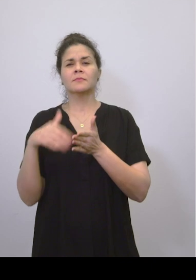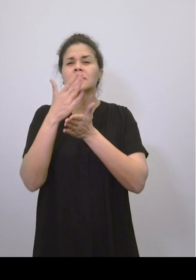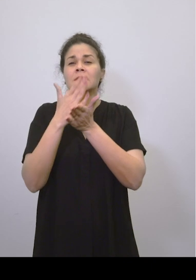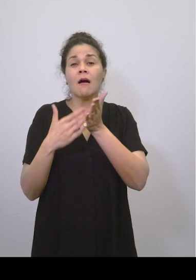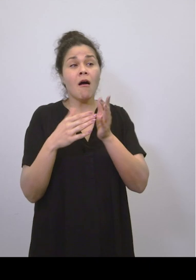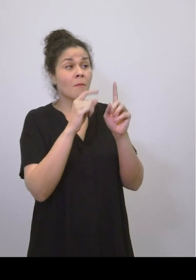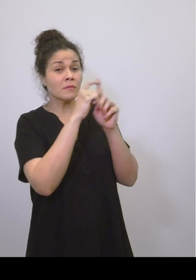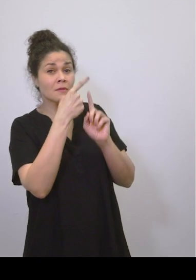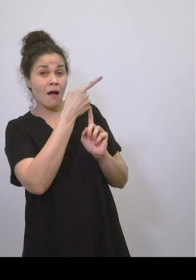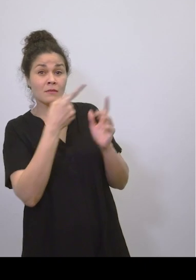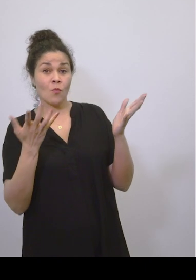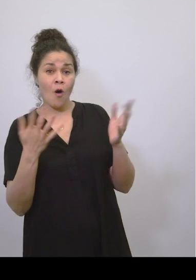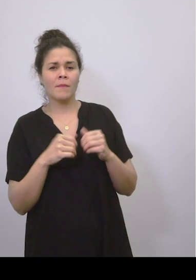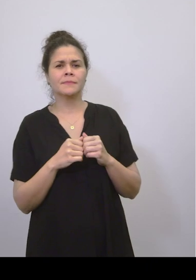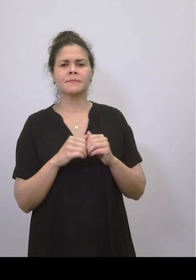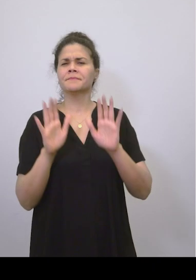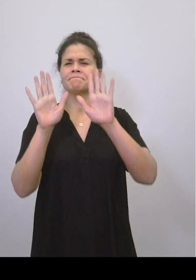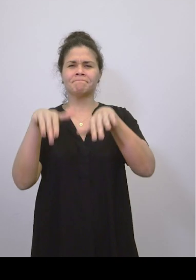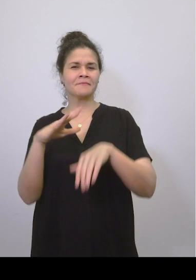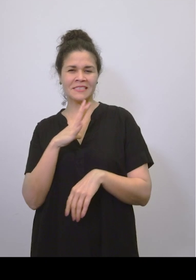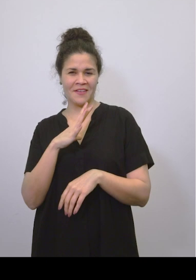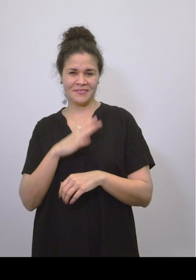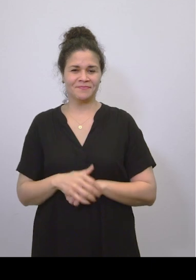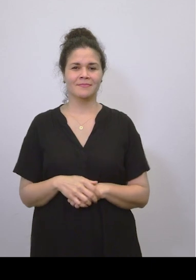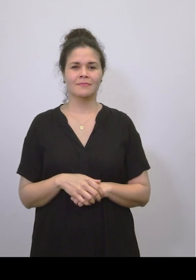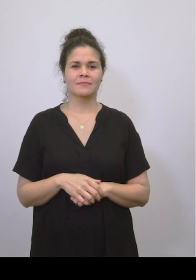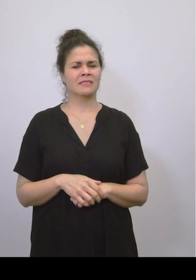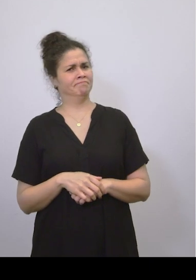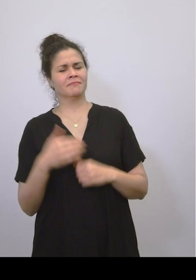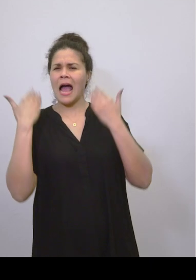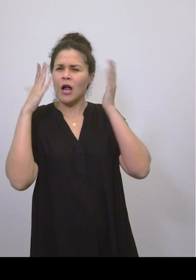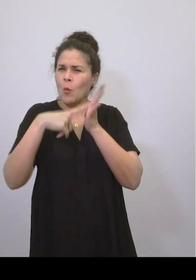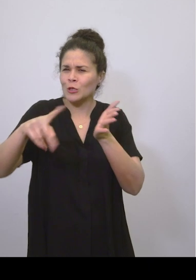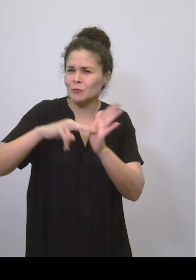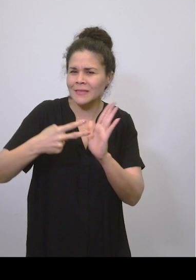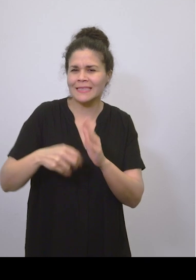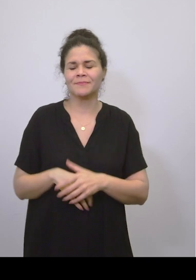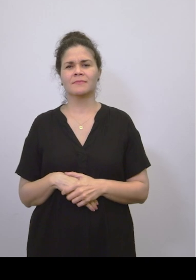Some read: “It’s fine.” “I don’t know what you mean.”